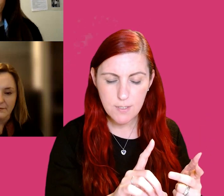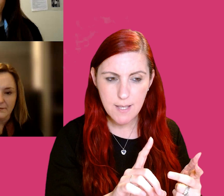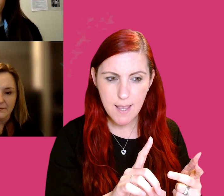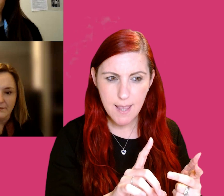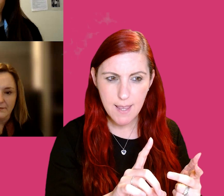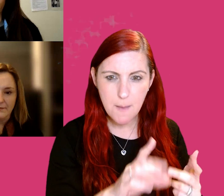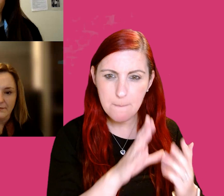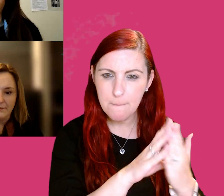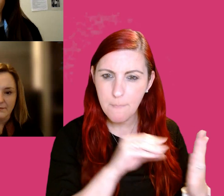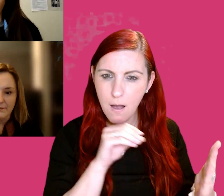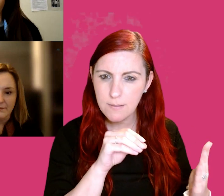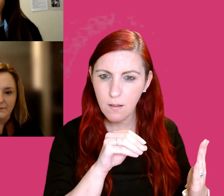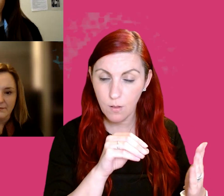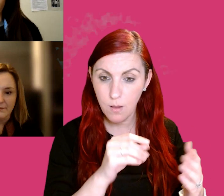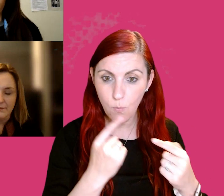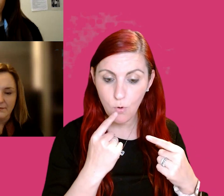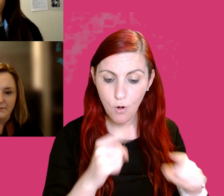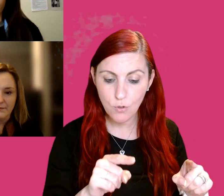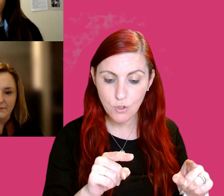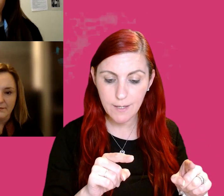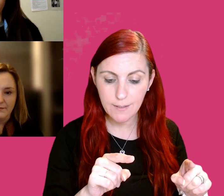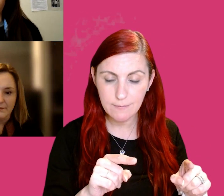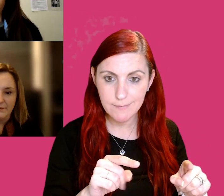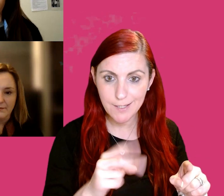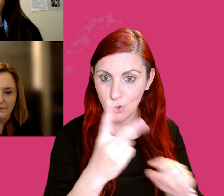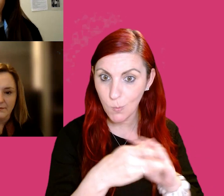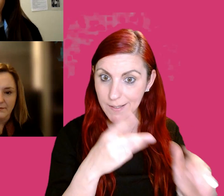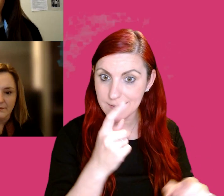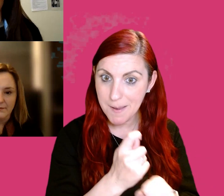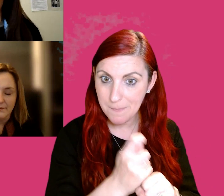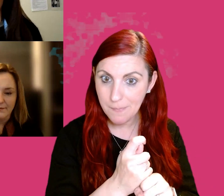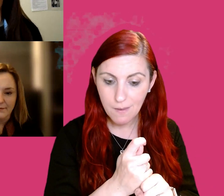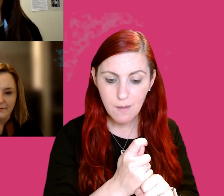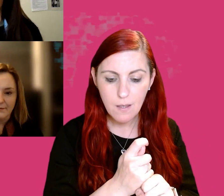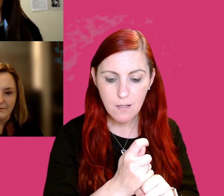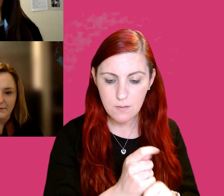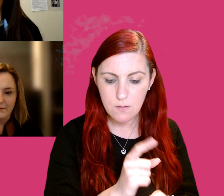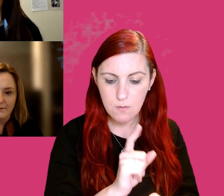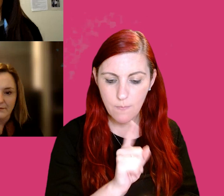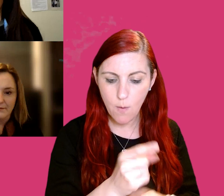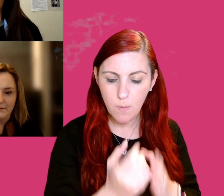launching it um actually the week after next uh so hopefully PhD students coming through will have